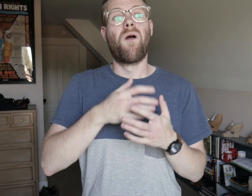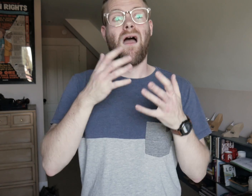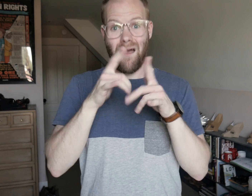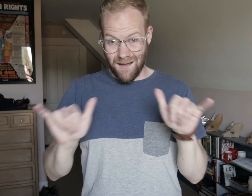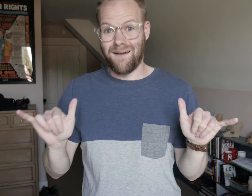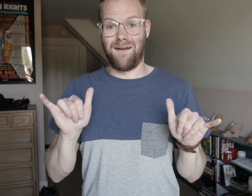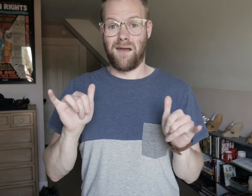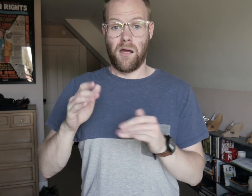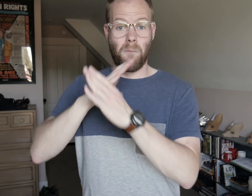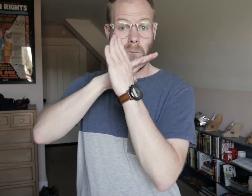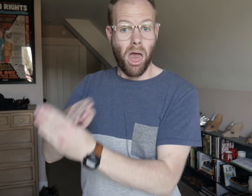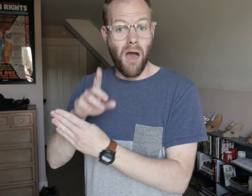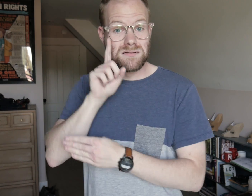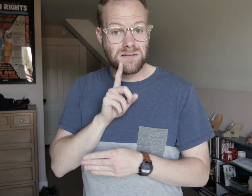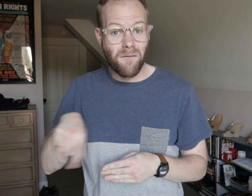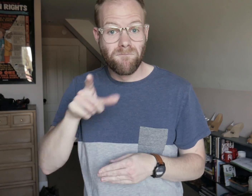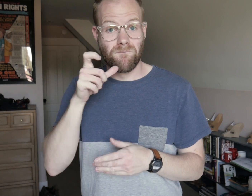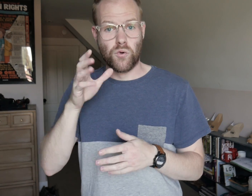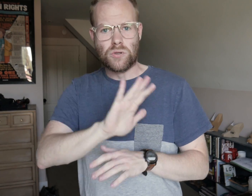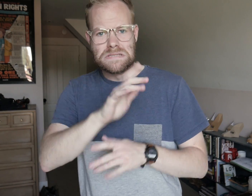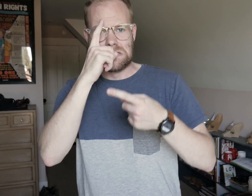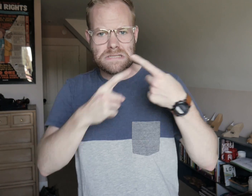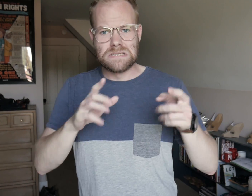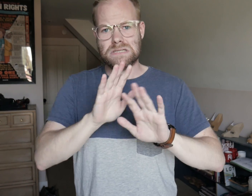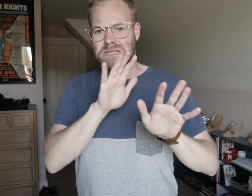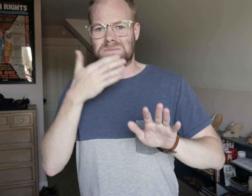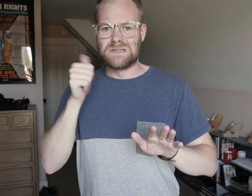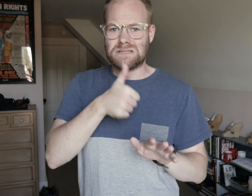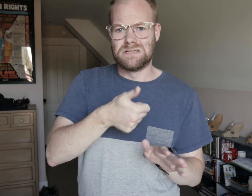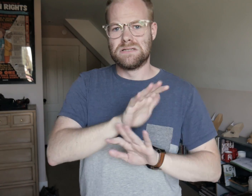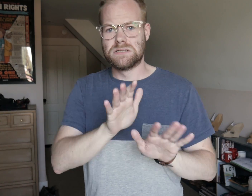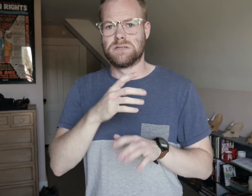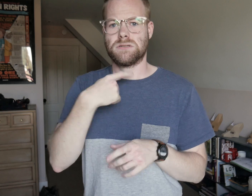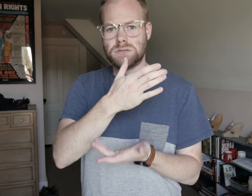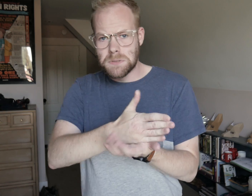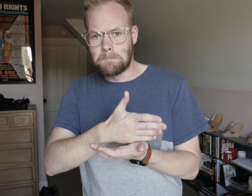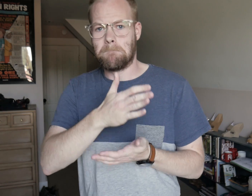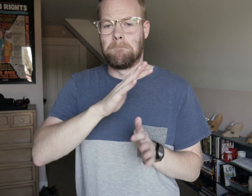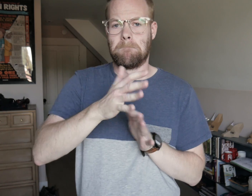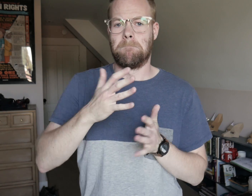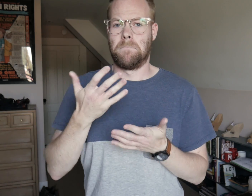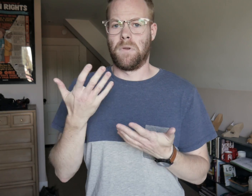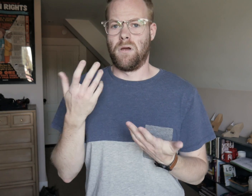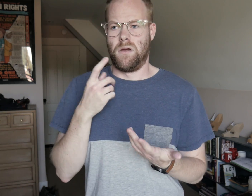all the while blocking any deaf people that disagree with them, are telling them to stop,